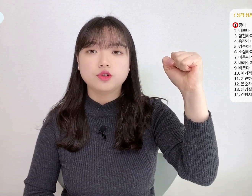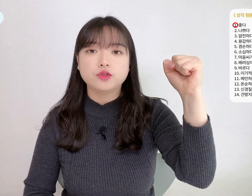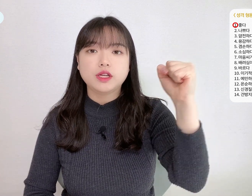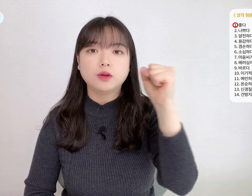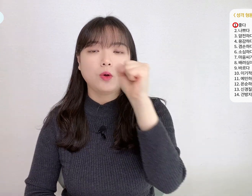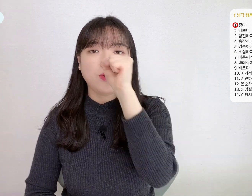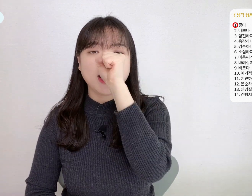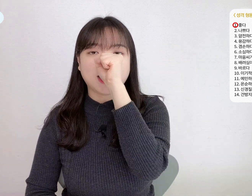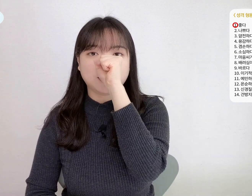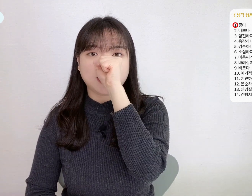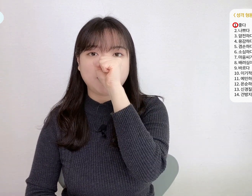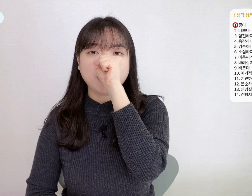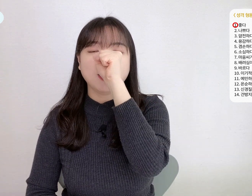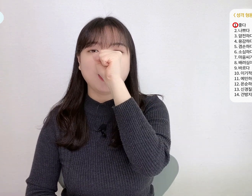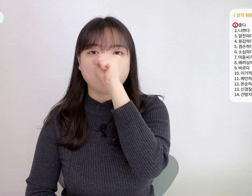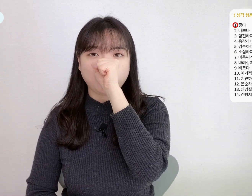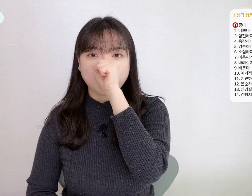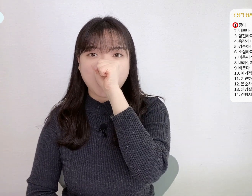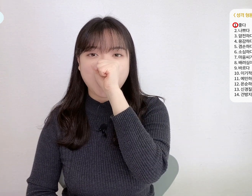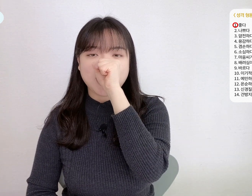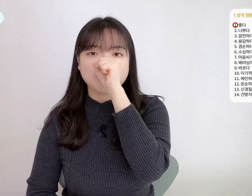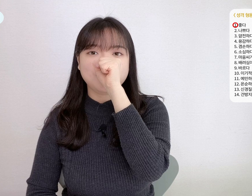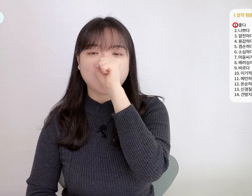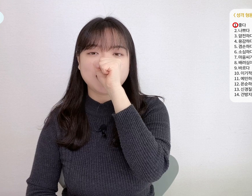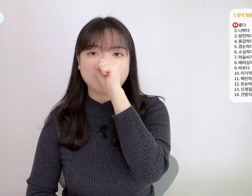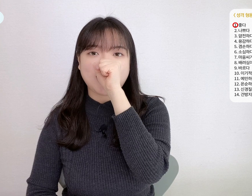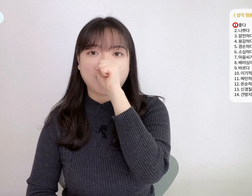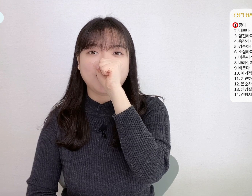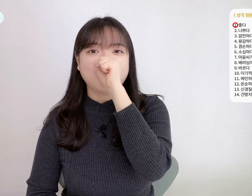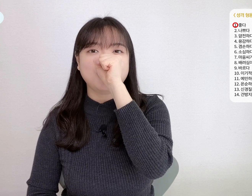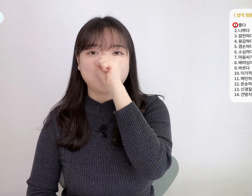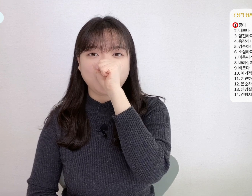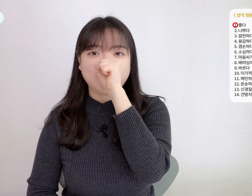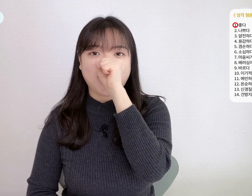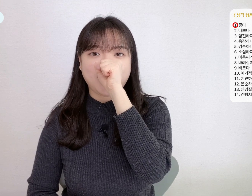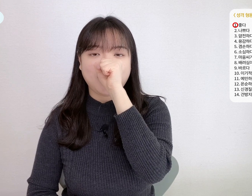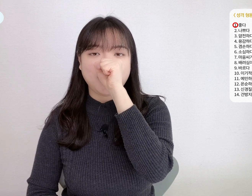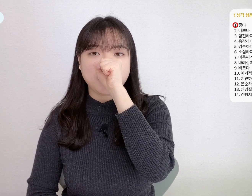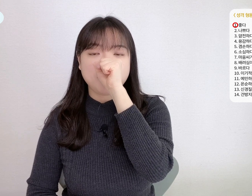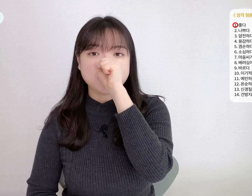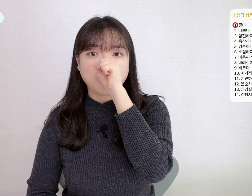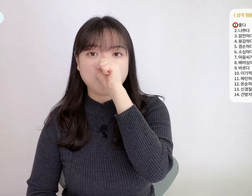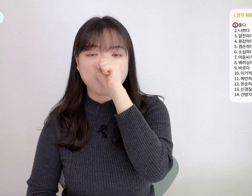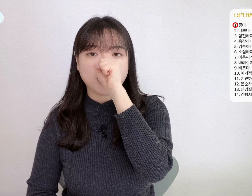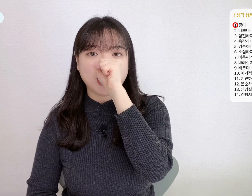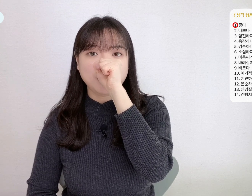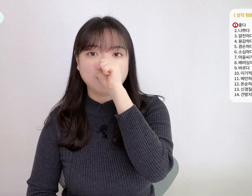it becomes a sign saying [good]. good night Shall we take a look from the other side?